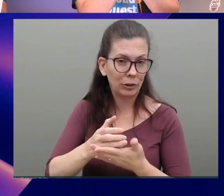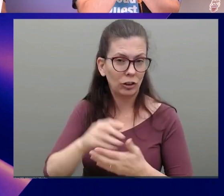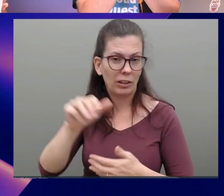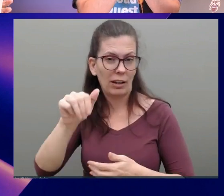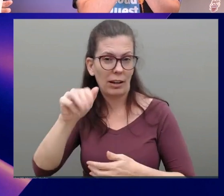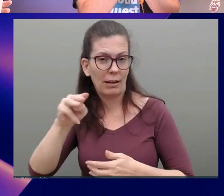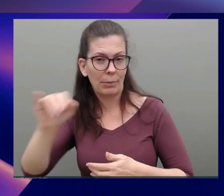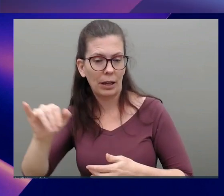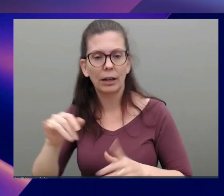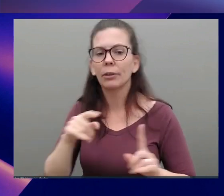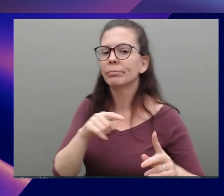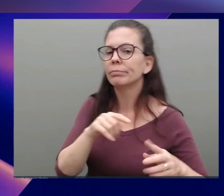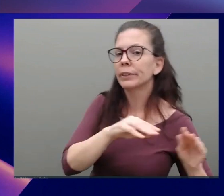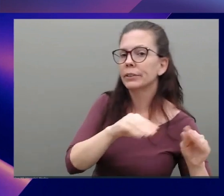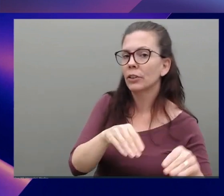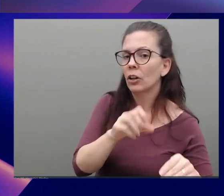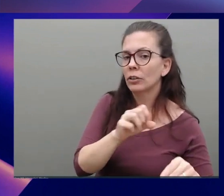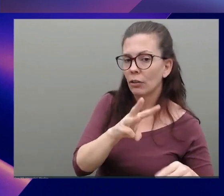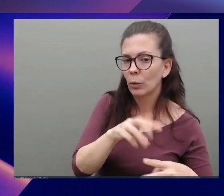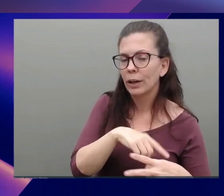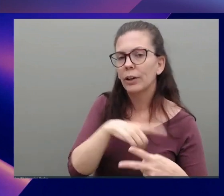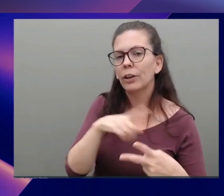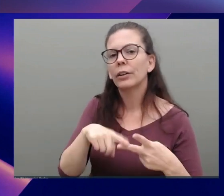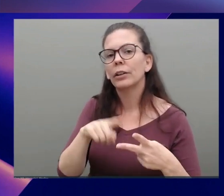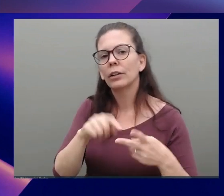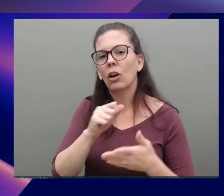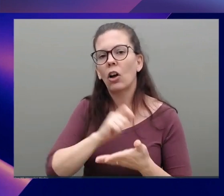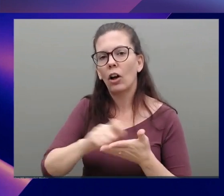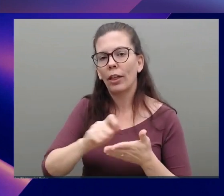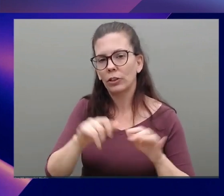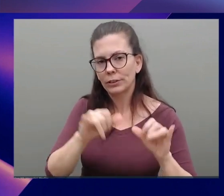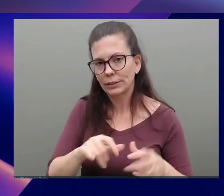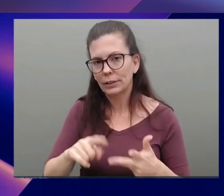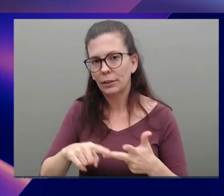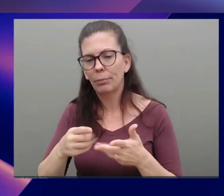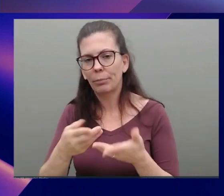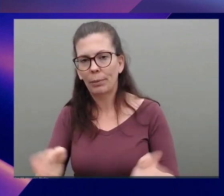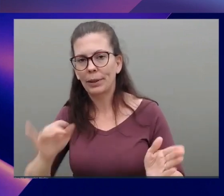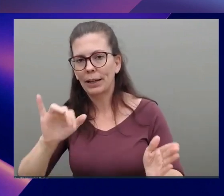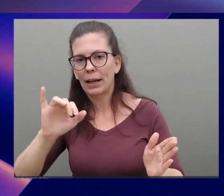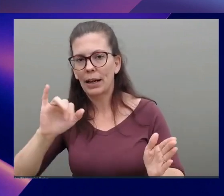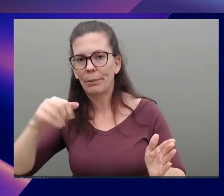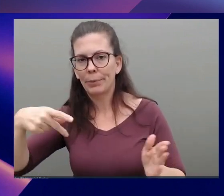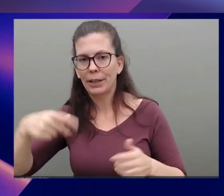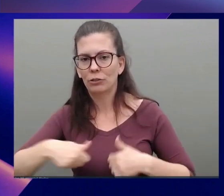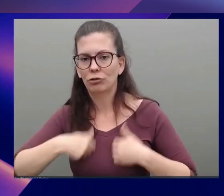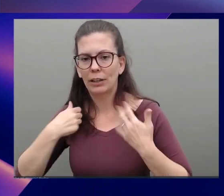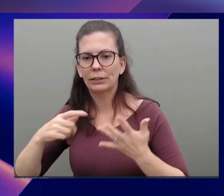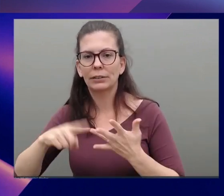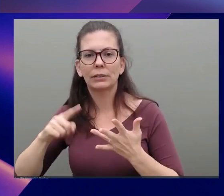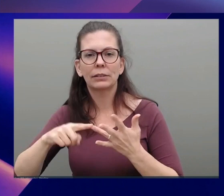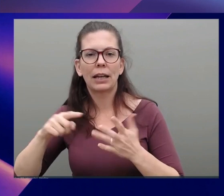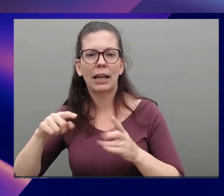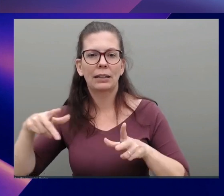operating system, public IP address, and EBS snapshots. I wonder what everyone else thinks.